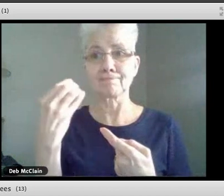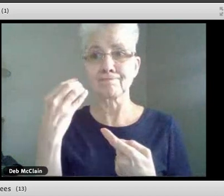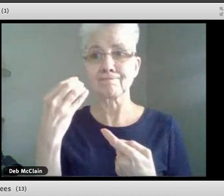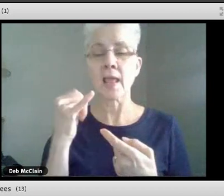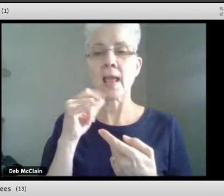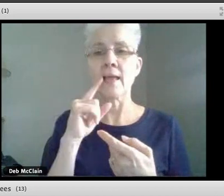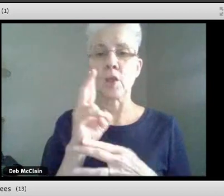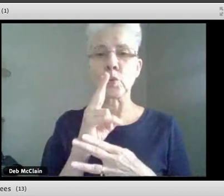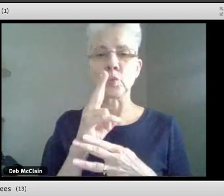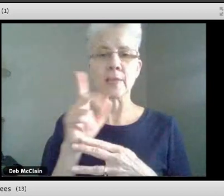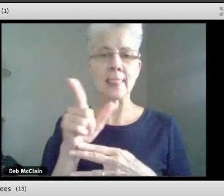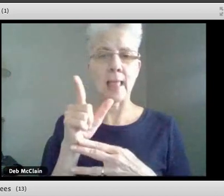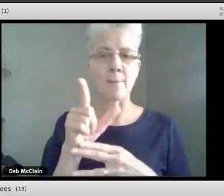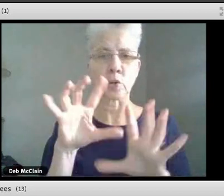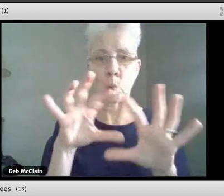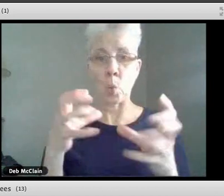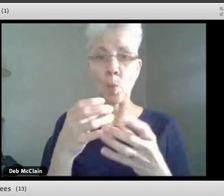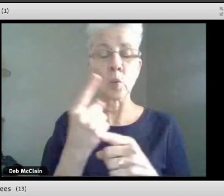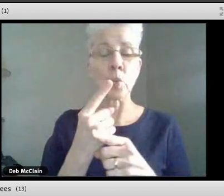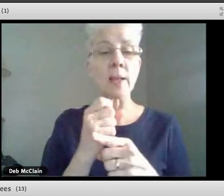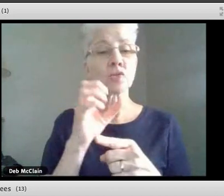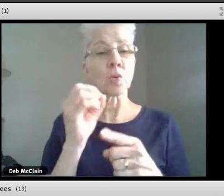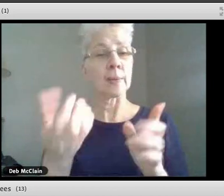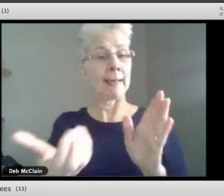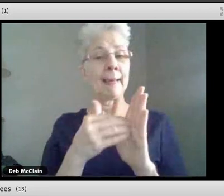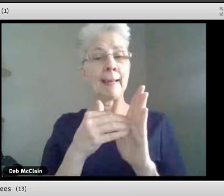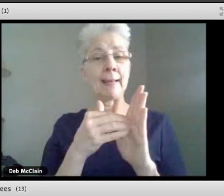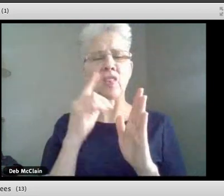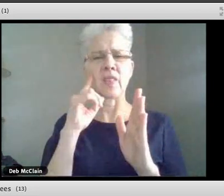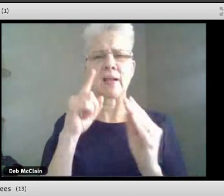So, again, when you think about these different guidelines